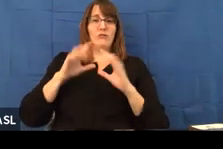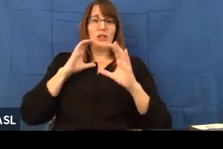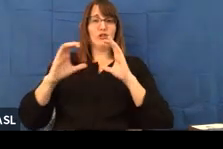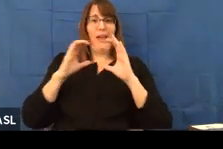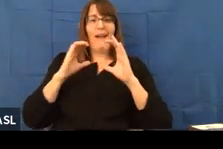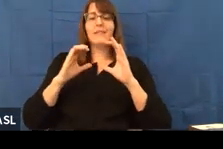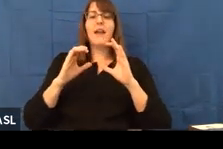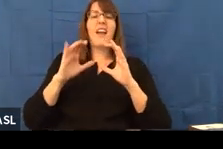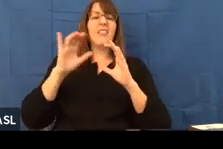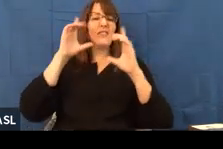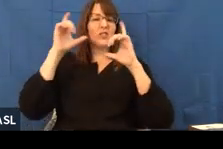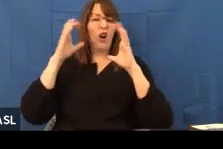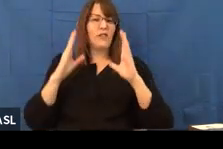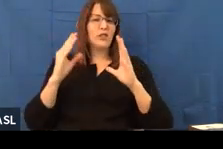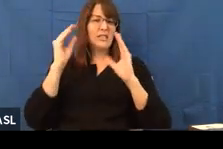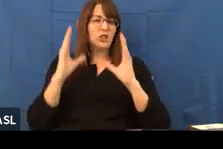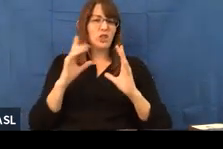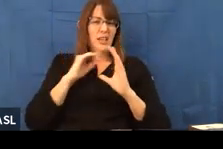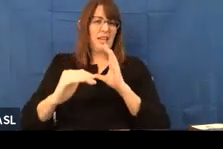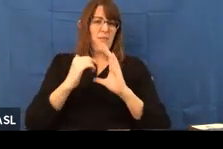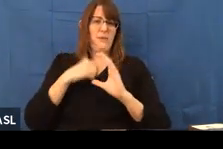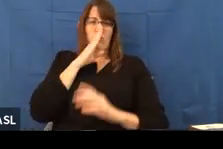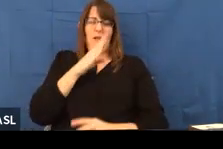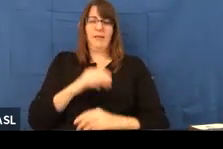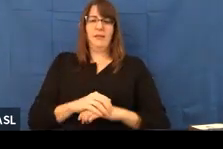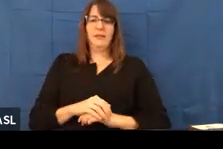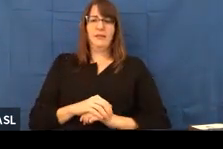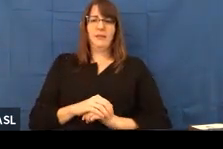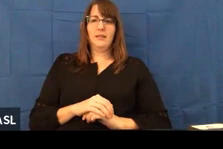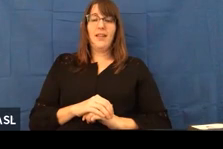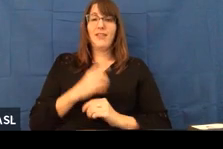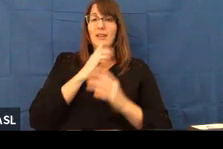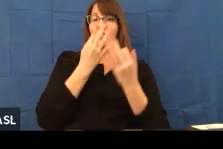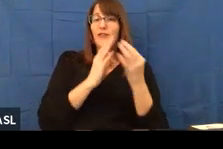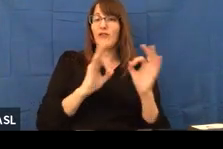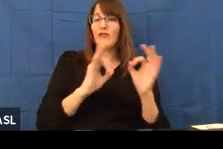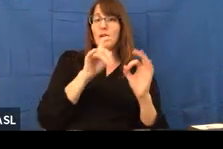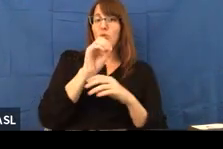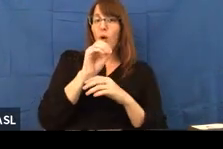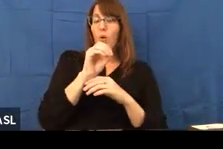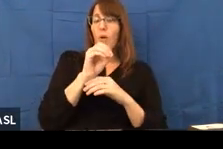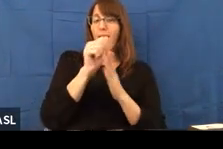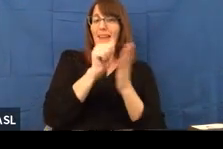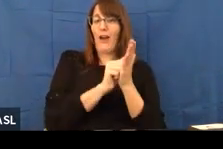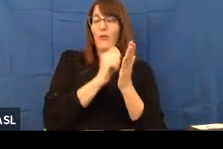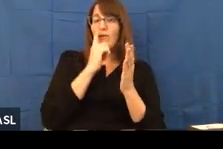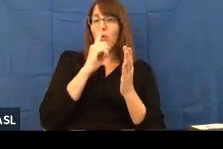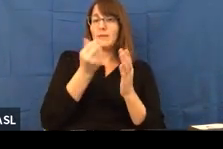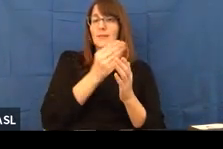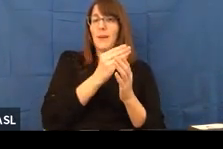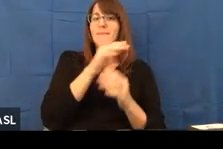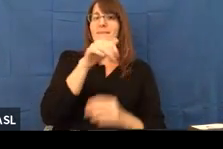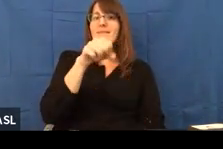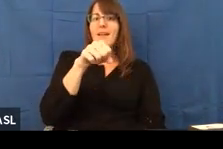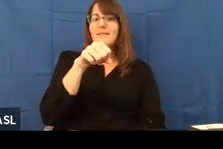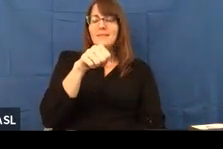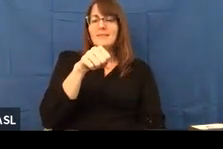Allison Frenzel : And canvas for education provides teachers with a free pro account with more features than the basic free account. Yes, it does. And it's amazing.